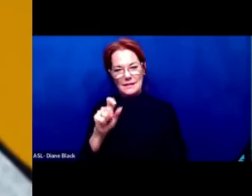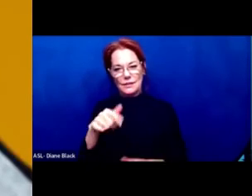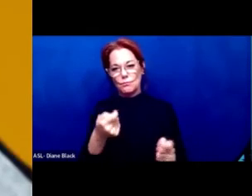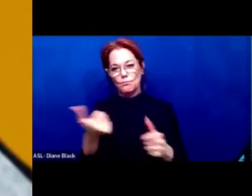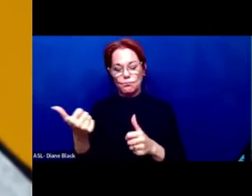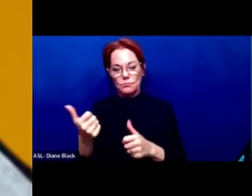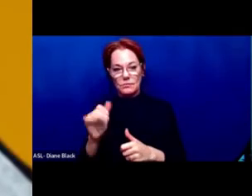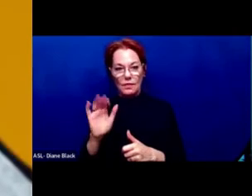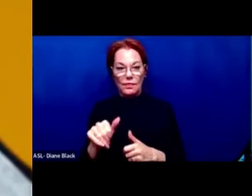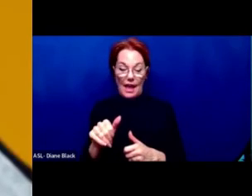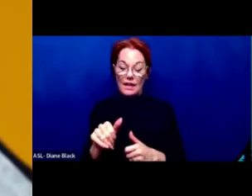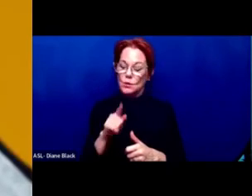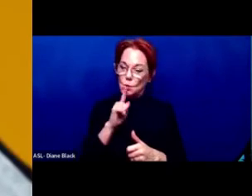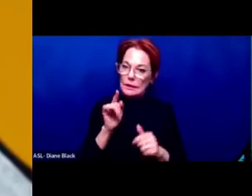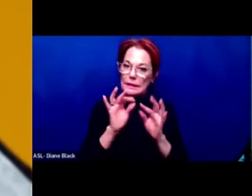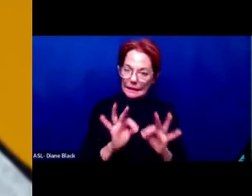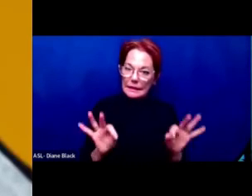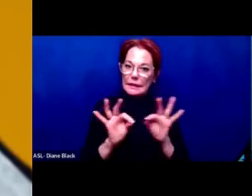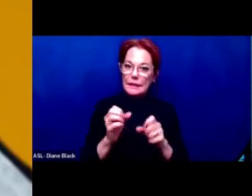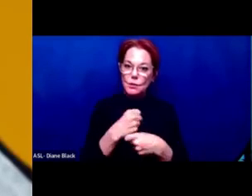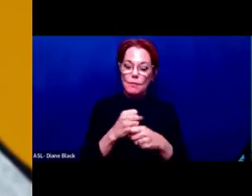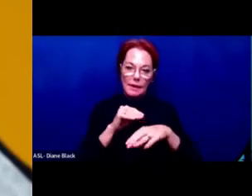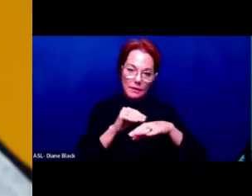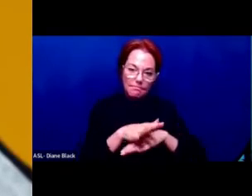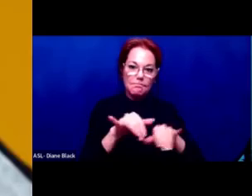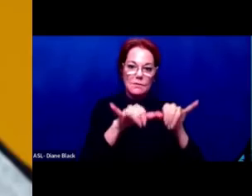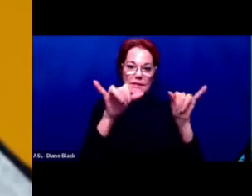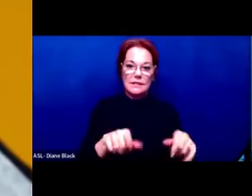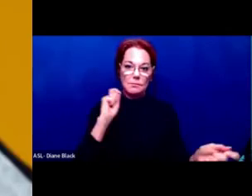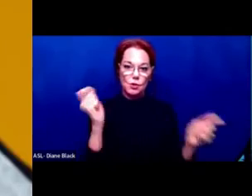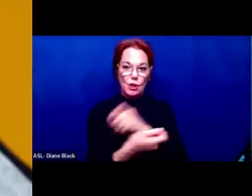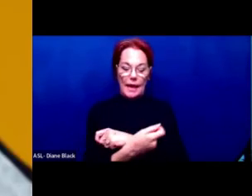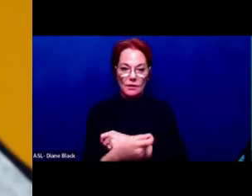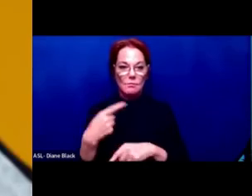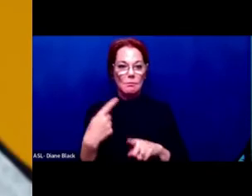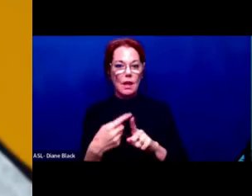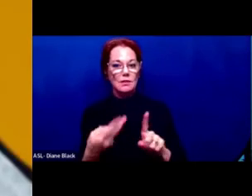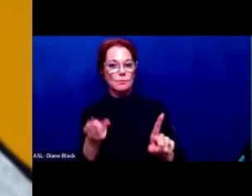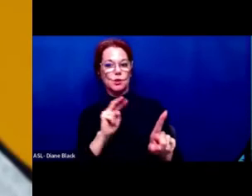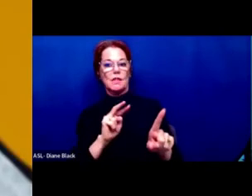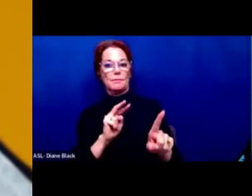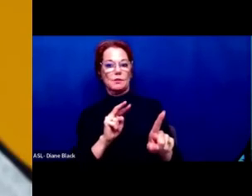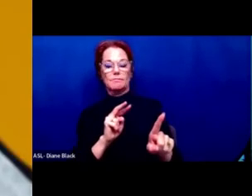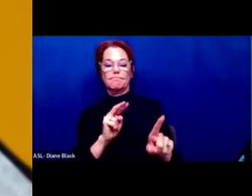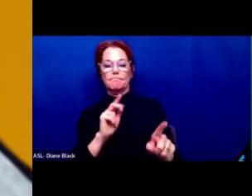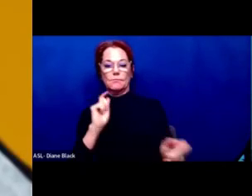feel is very key to us making systems change and to really changing perceptions about an individual's ability to benefit from mental health treatment.